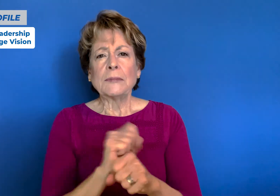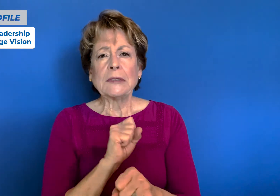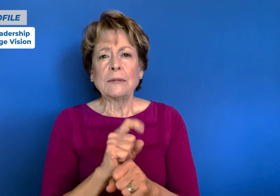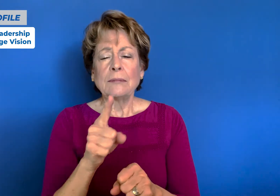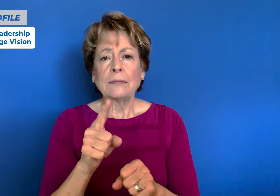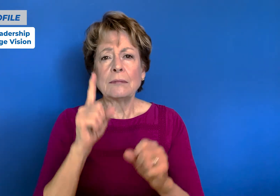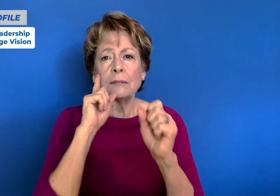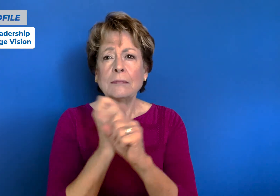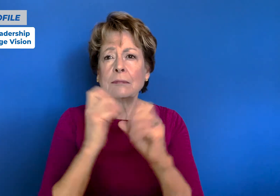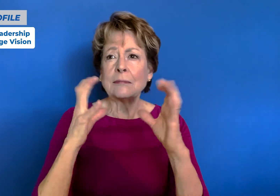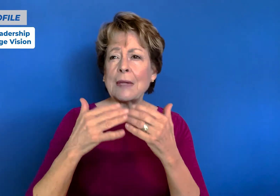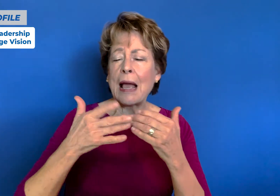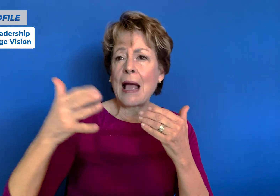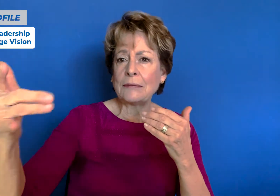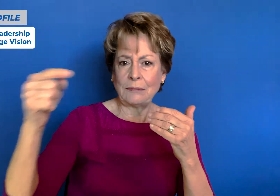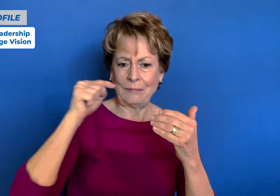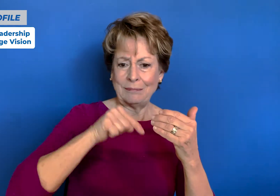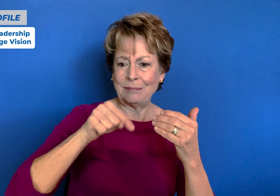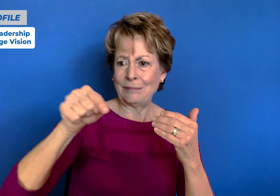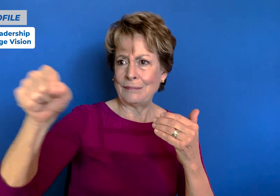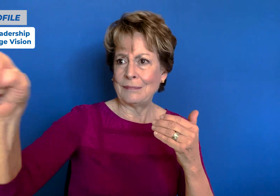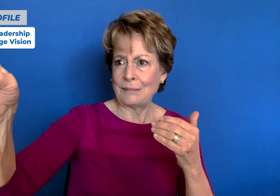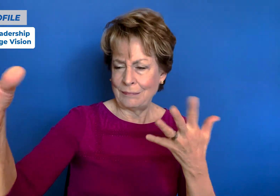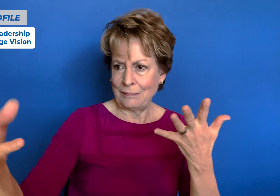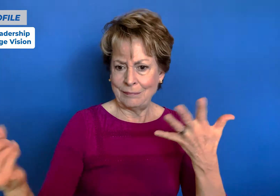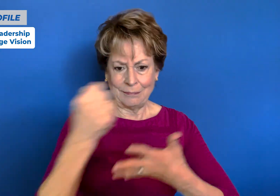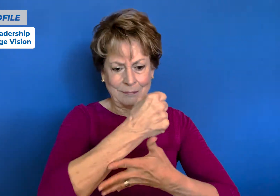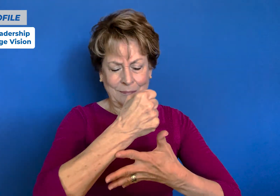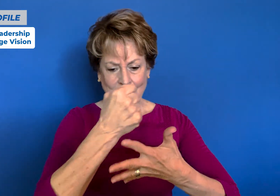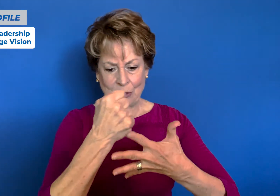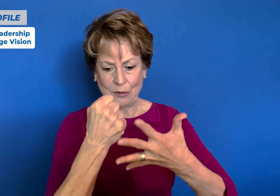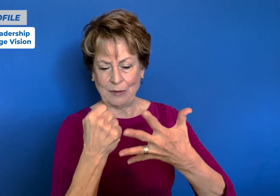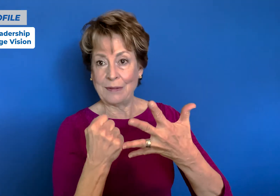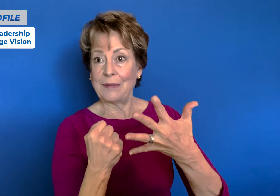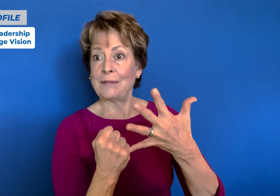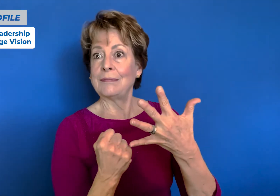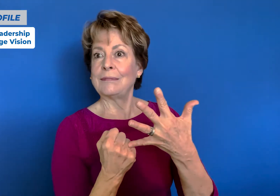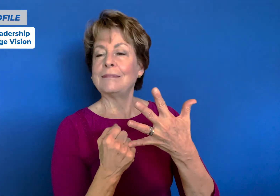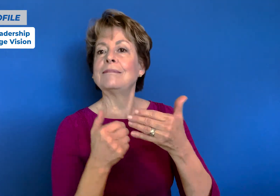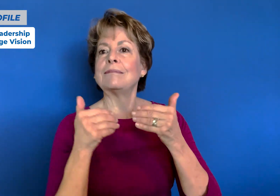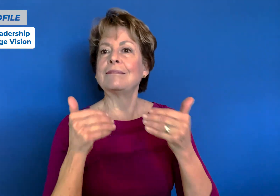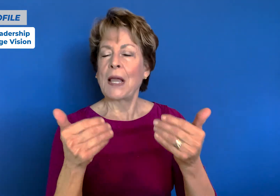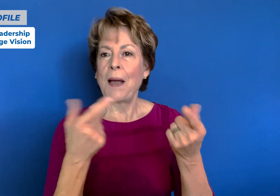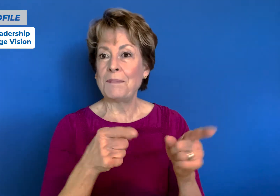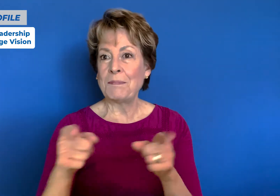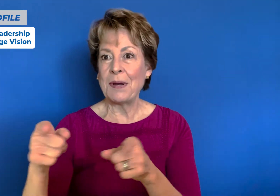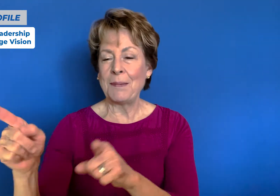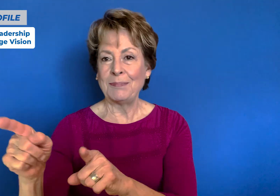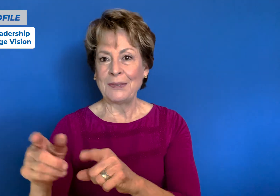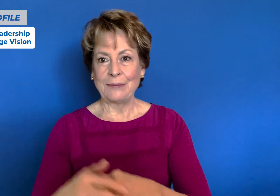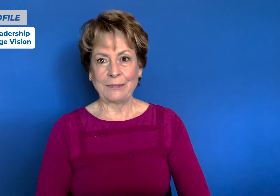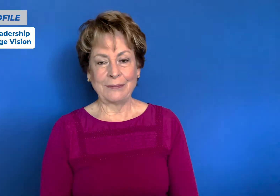Articulate desired vision into actionable and detailed priorities.